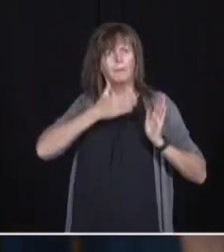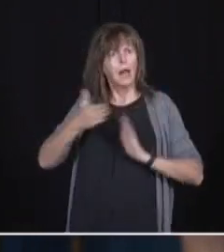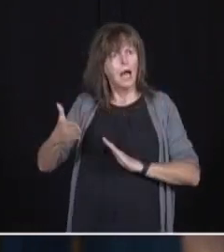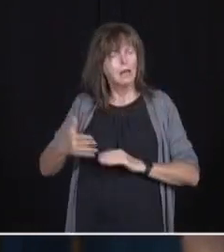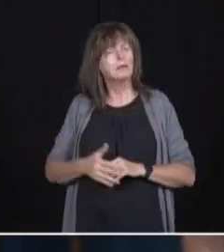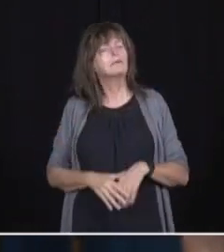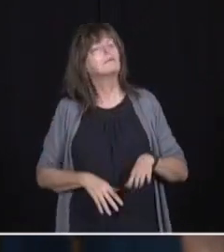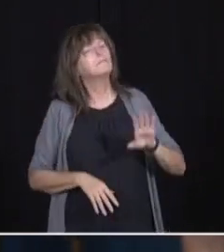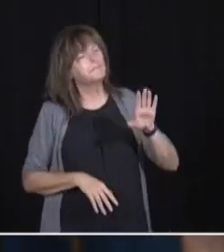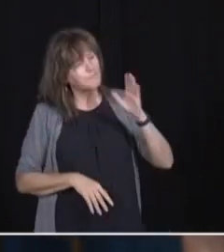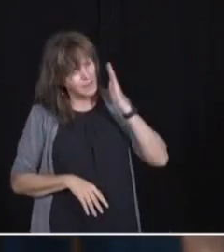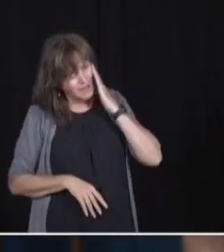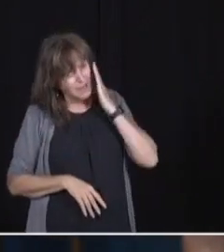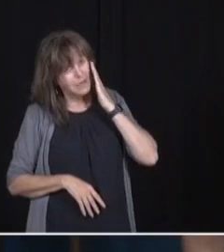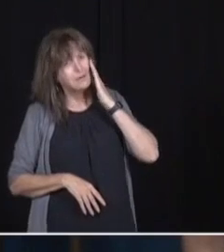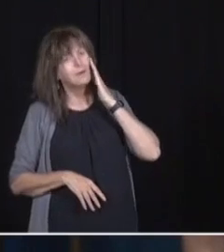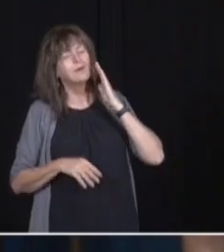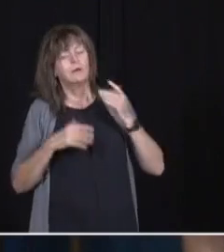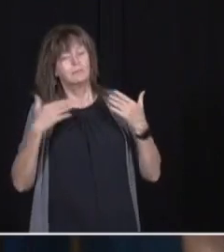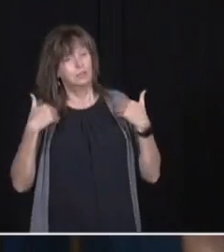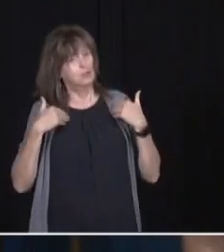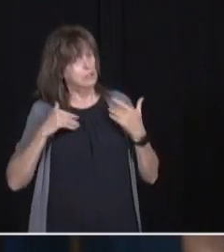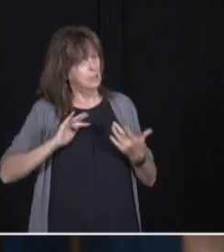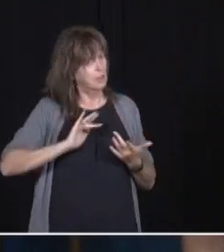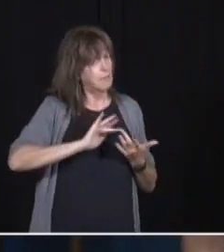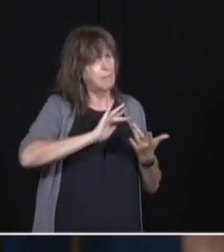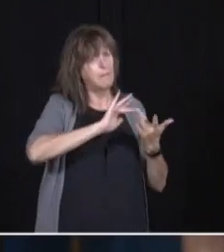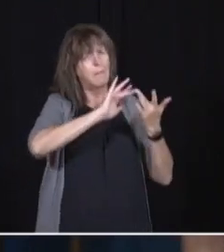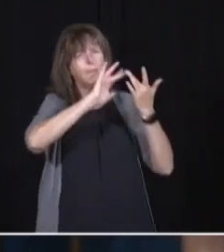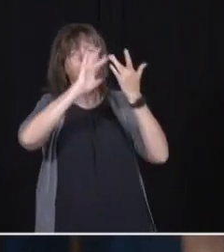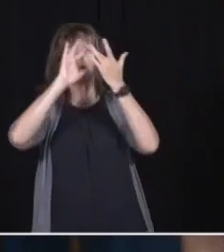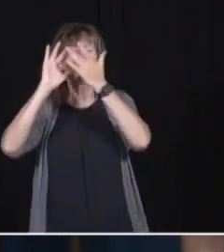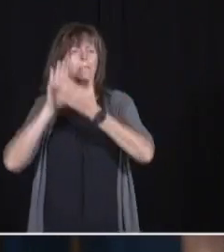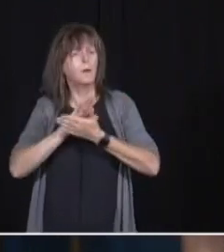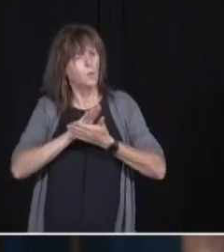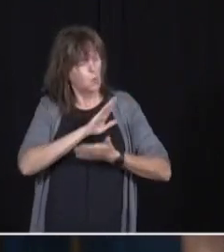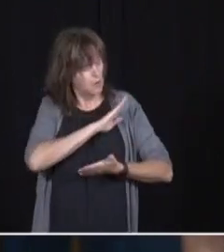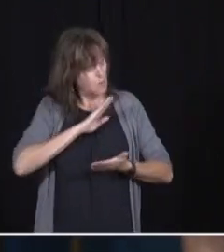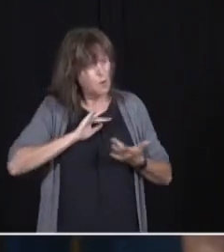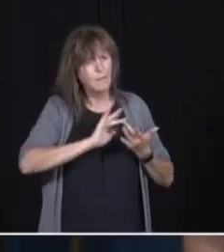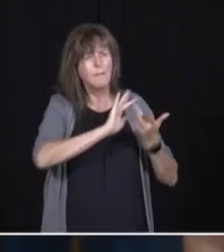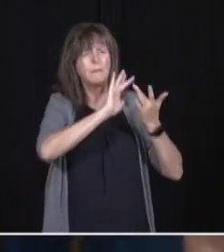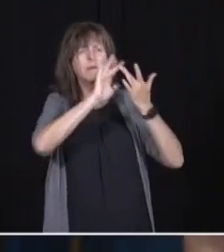also mended their own projections? Well, I know the minister has been in touch with the school boards across the